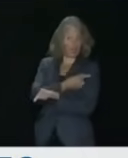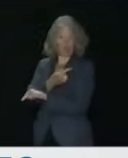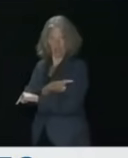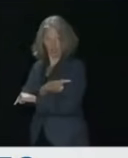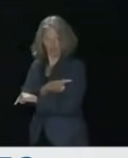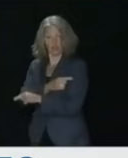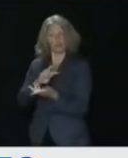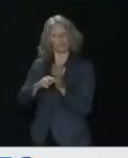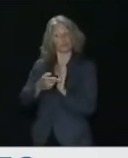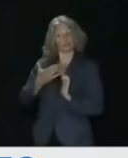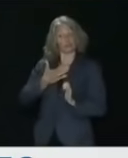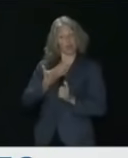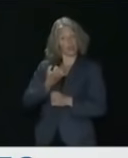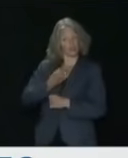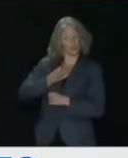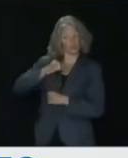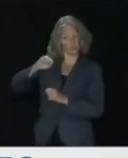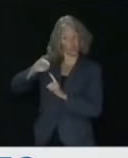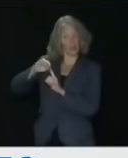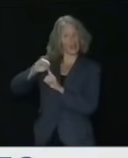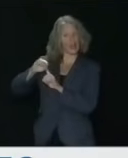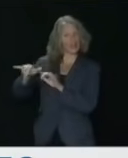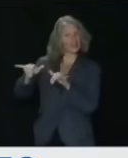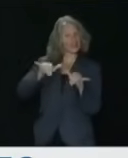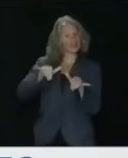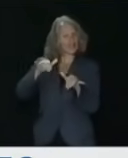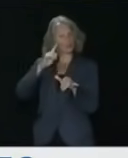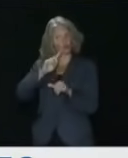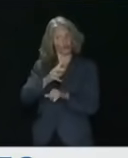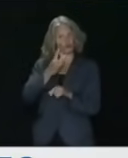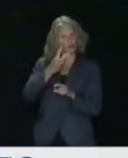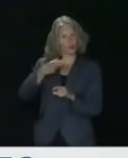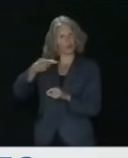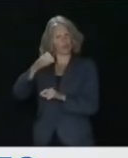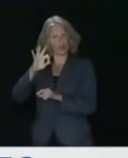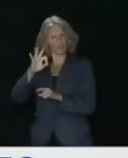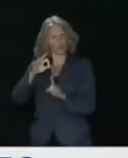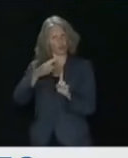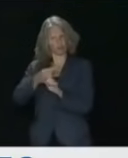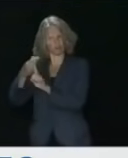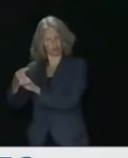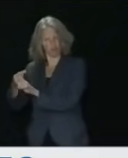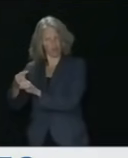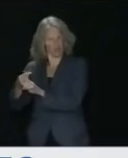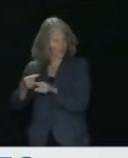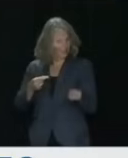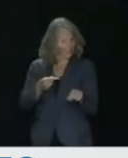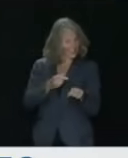BY PFIZER, IS THEIR IMMUNE